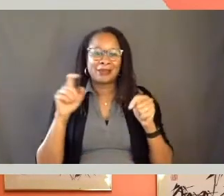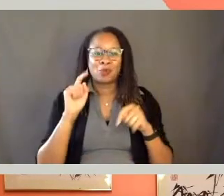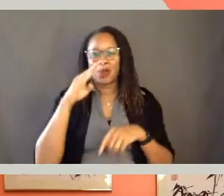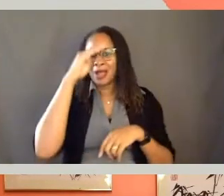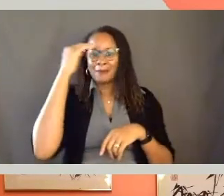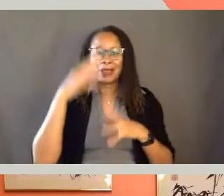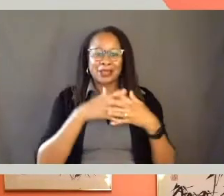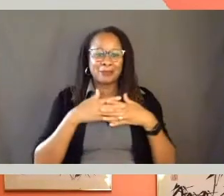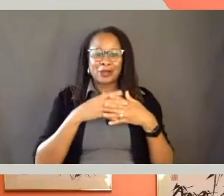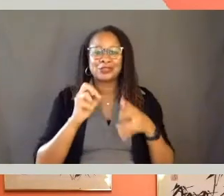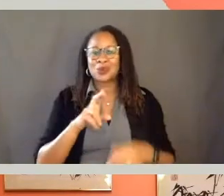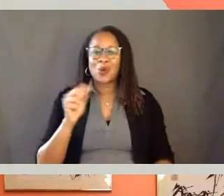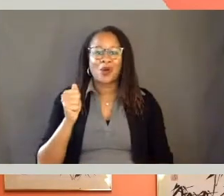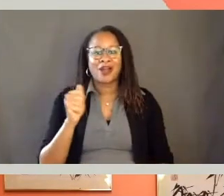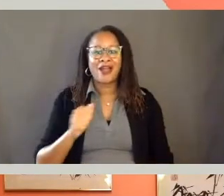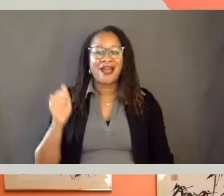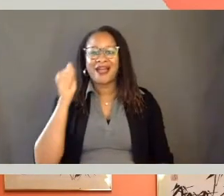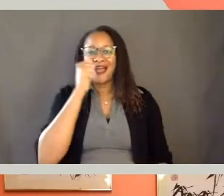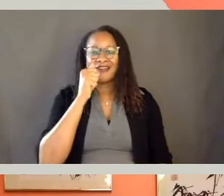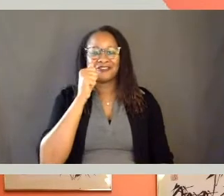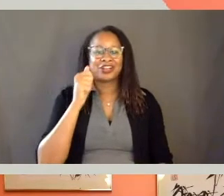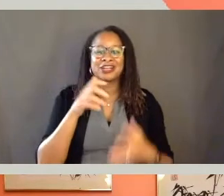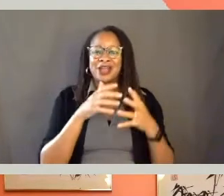Black Americans or African American history and stuff